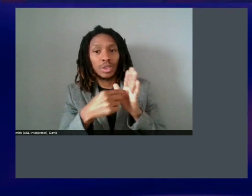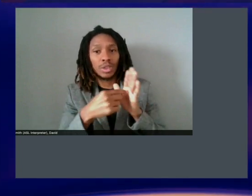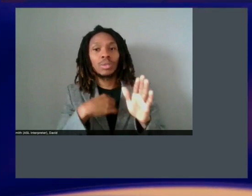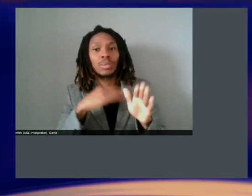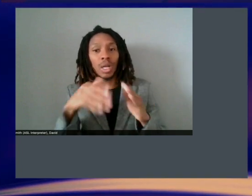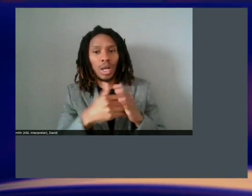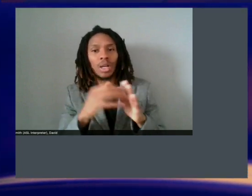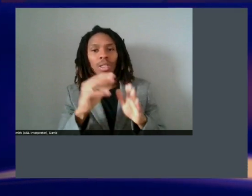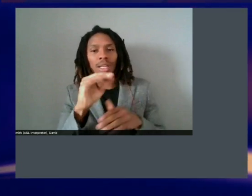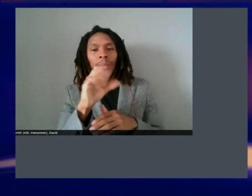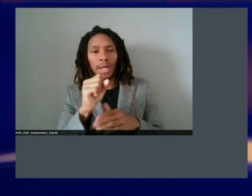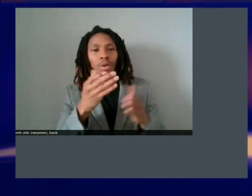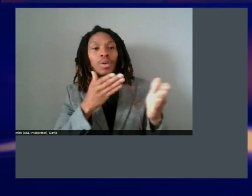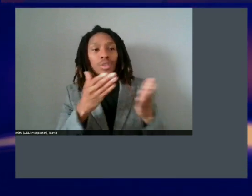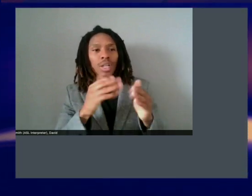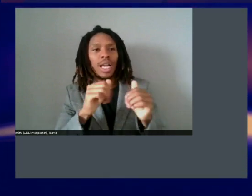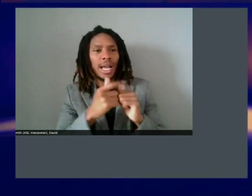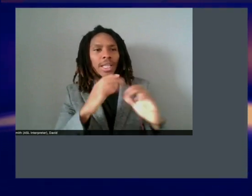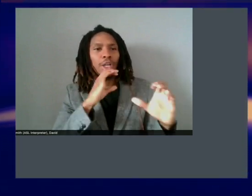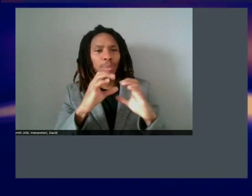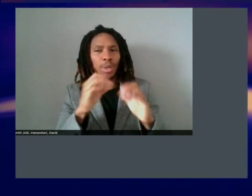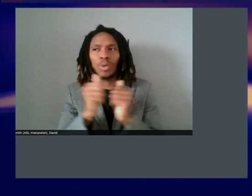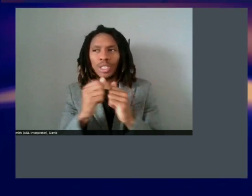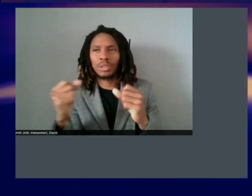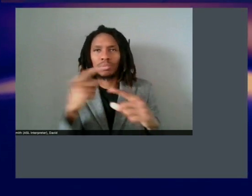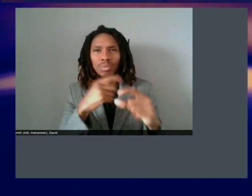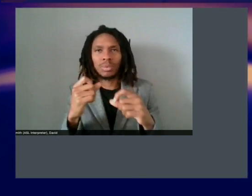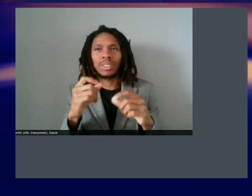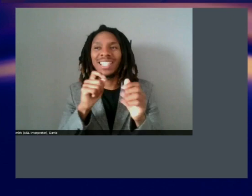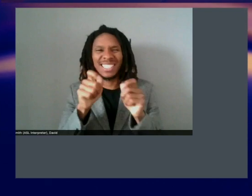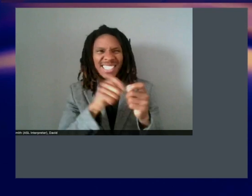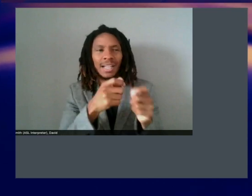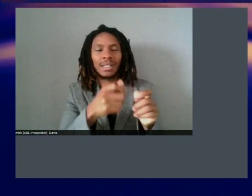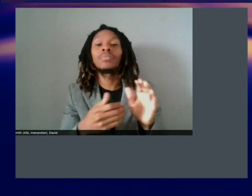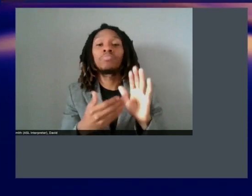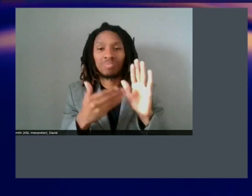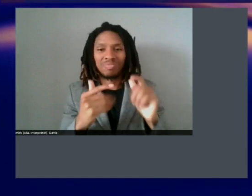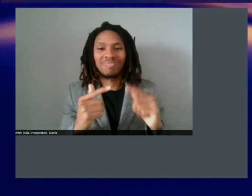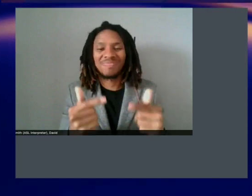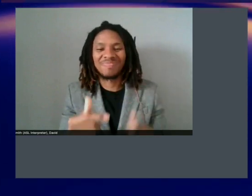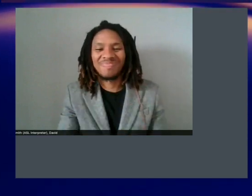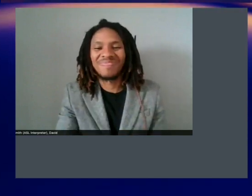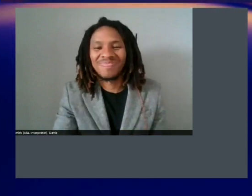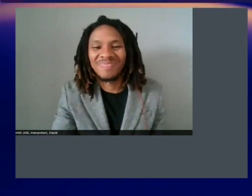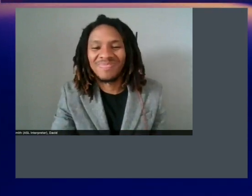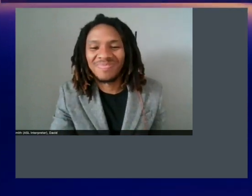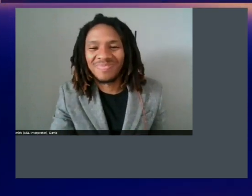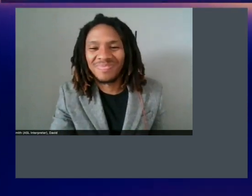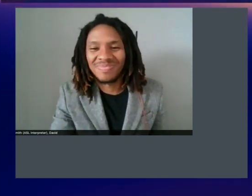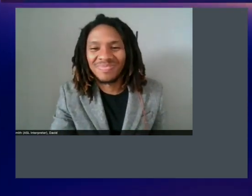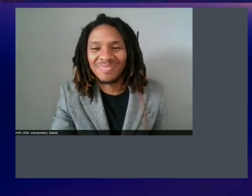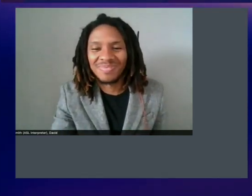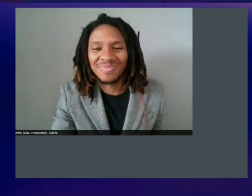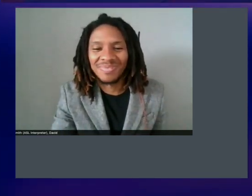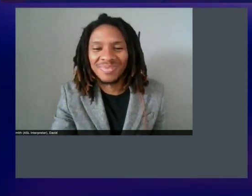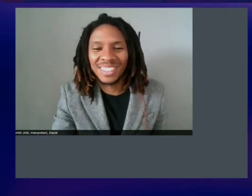and how they are communicating Connected to each other. Exactly, in addition to that all the individual traces that are coming in